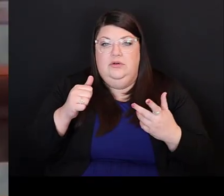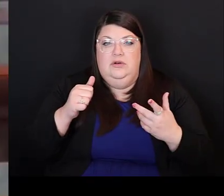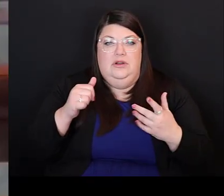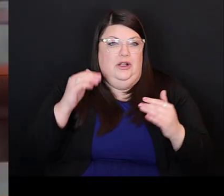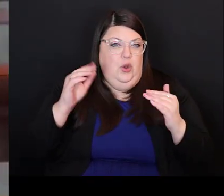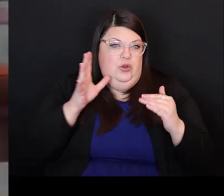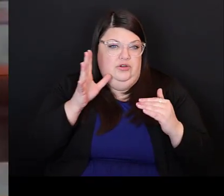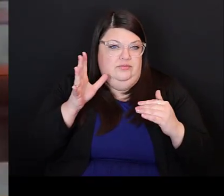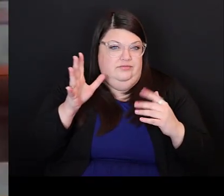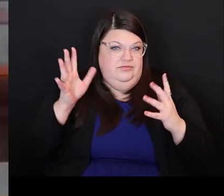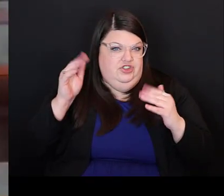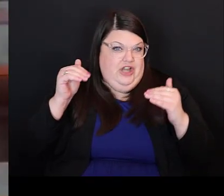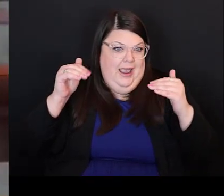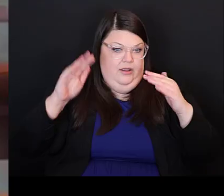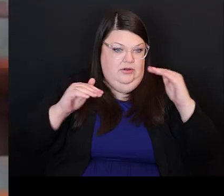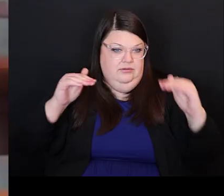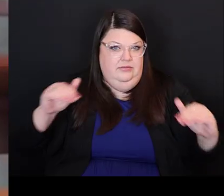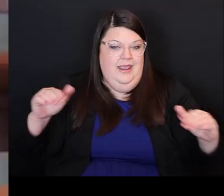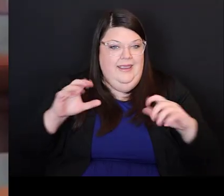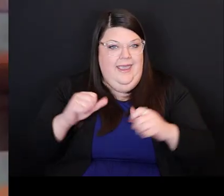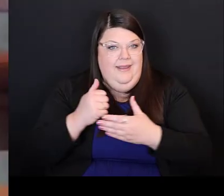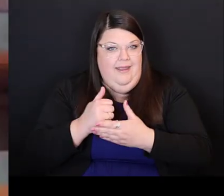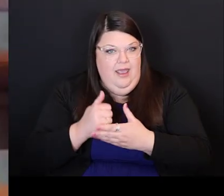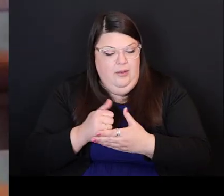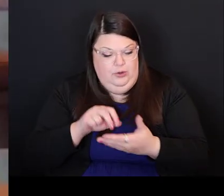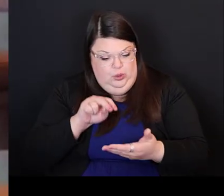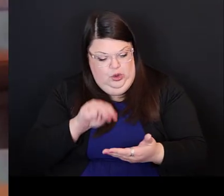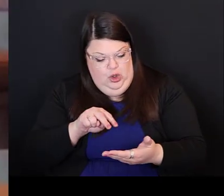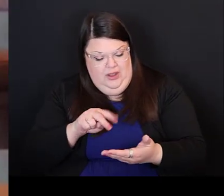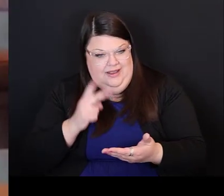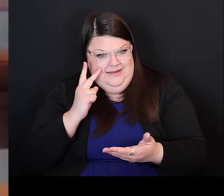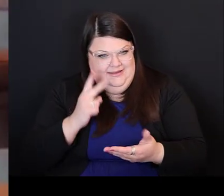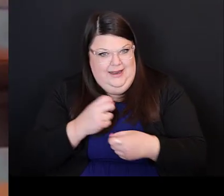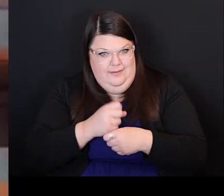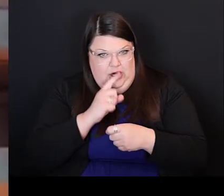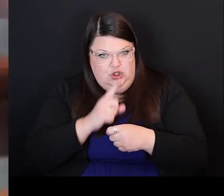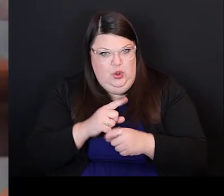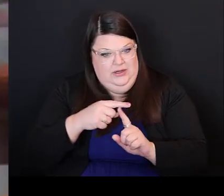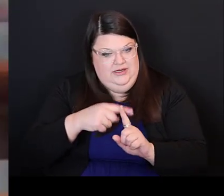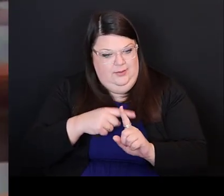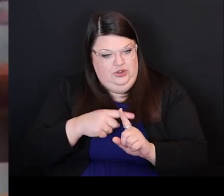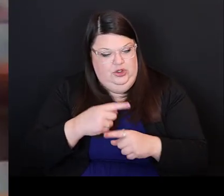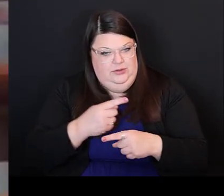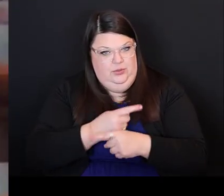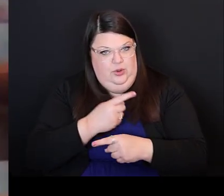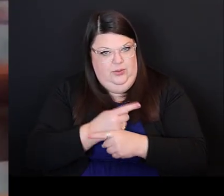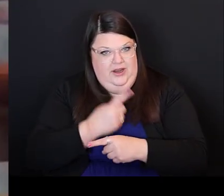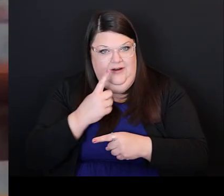set at an appropriate temperature and safeguarding the well-being of that adult aging in place.